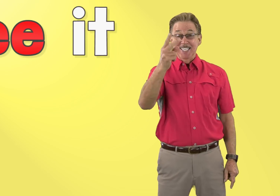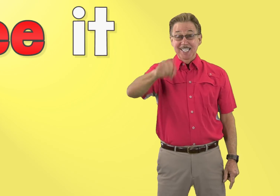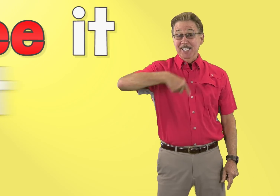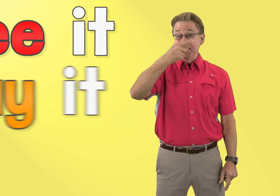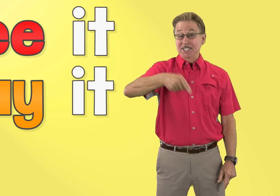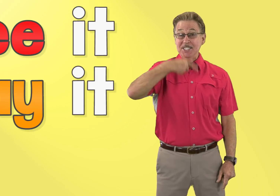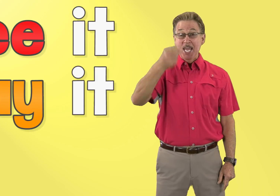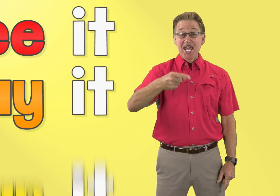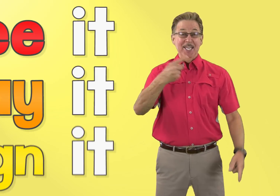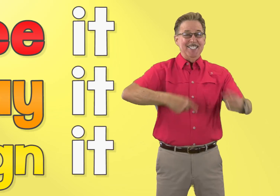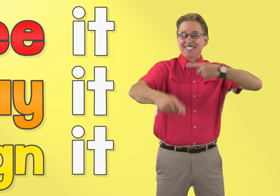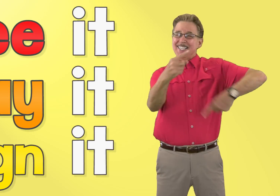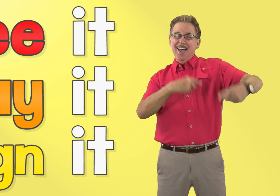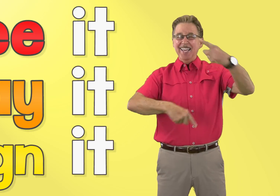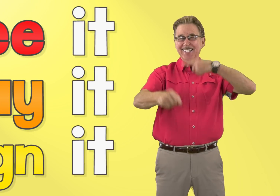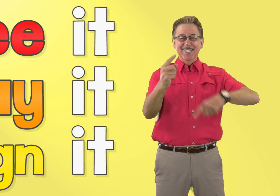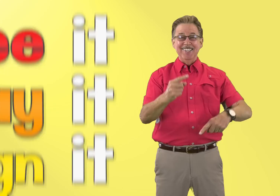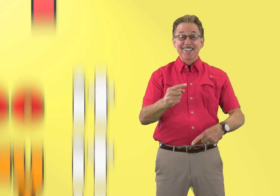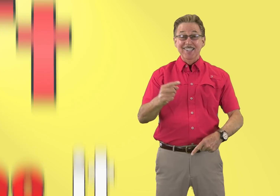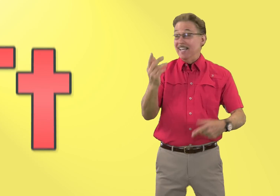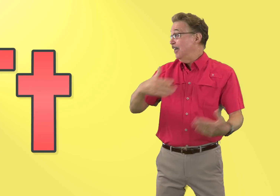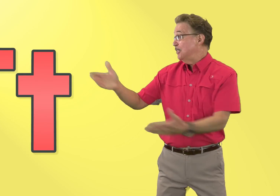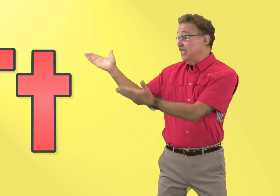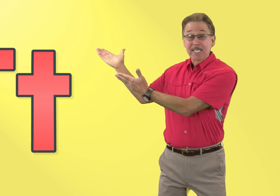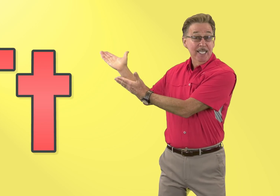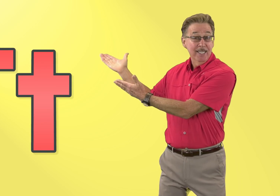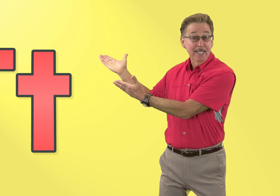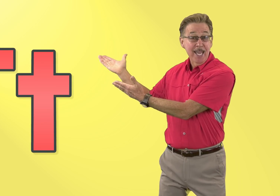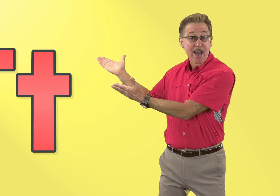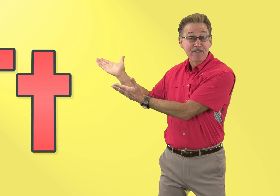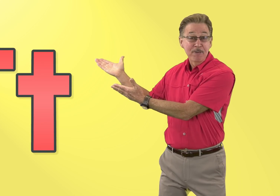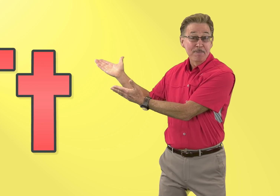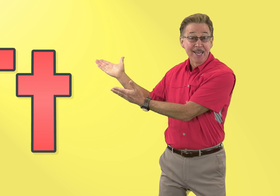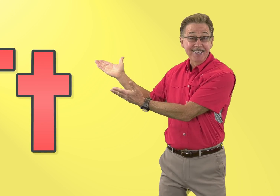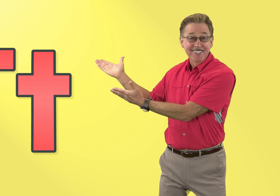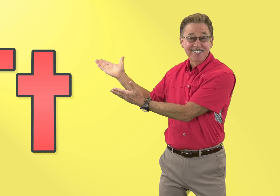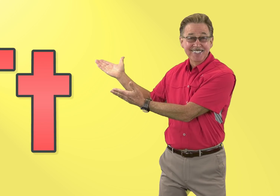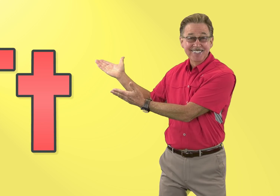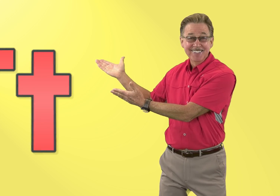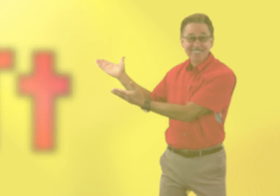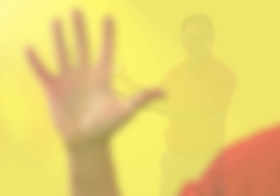See it, Say it Sign it Letter T t in the alphabet